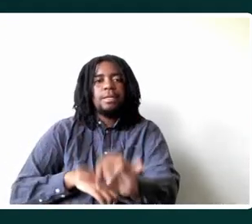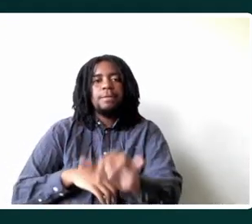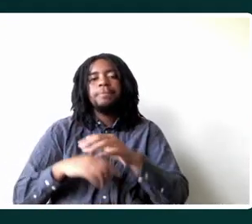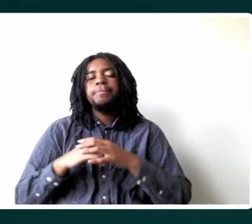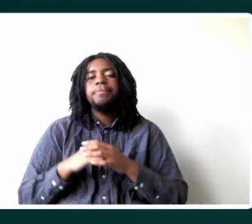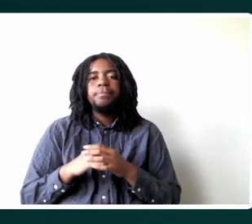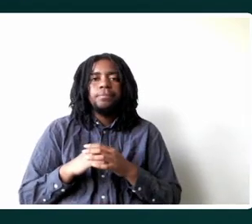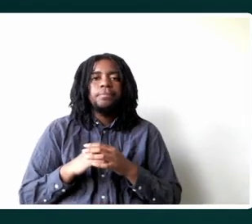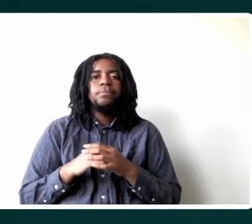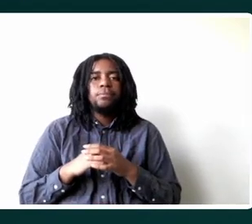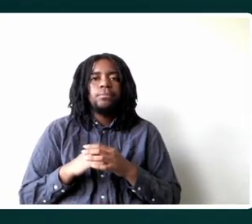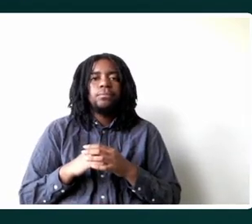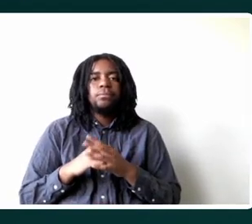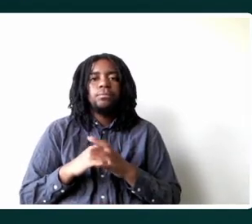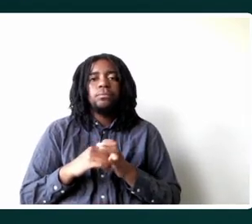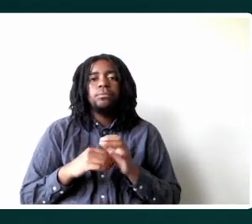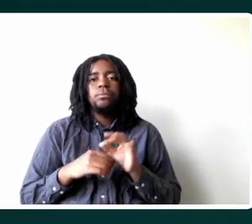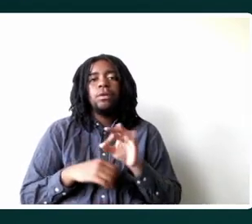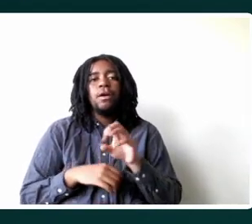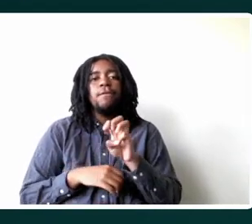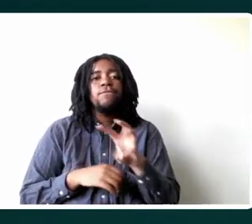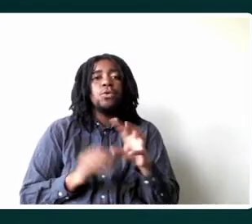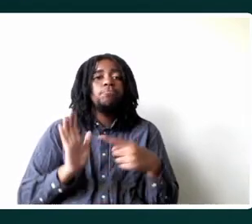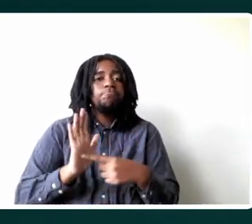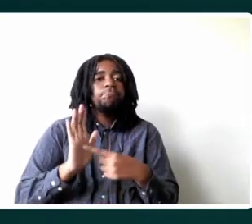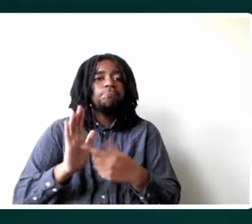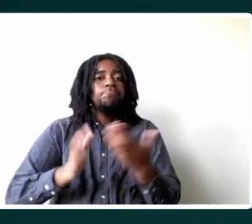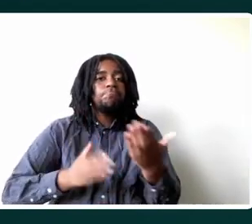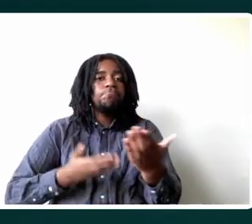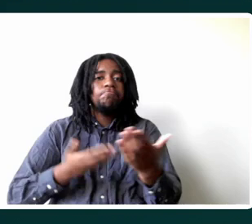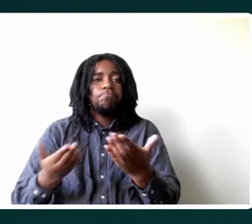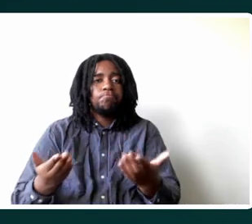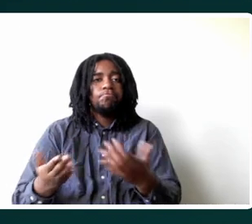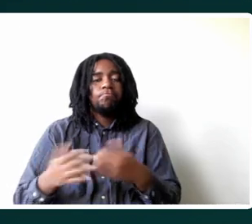Just to give a few examples of artists who are featured in the exhibition who